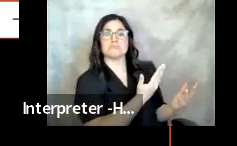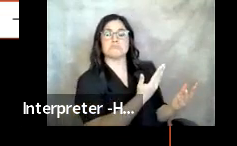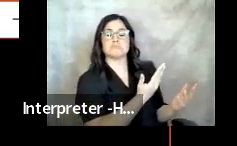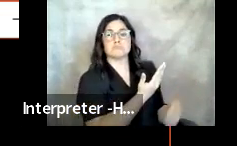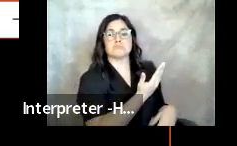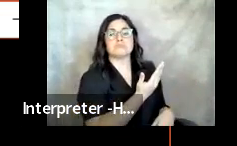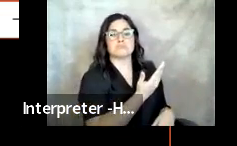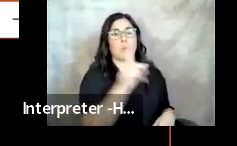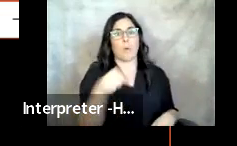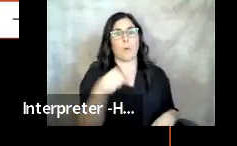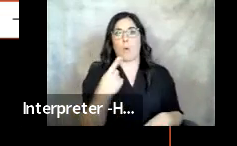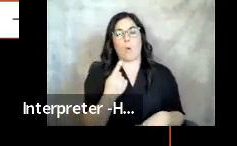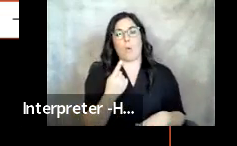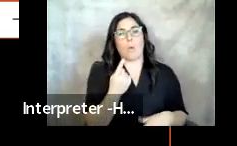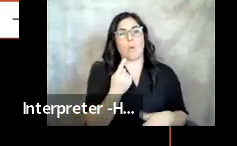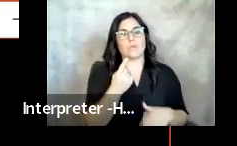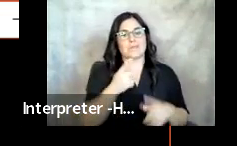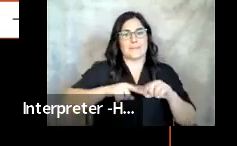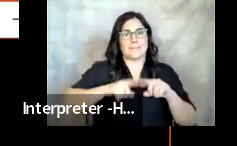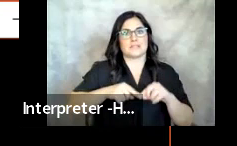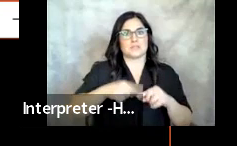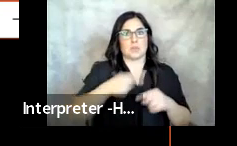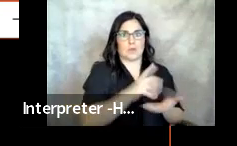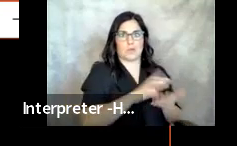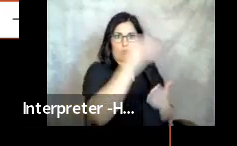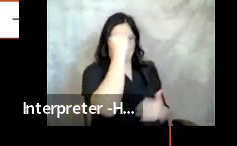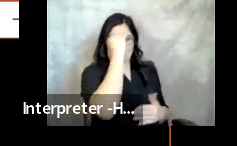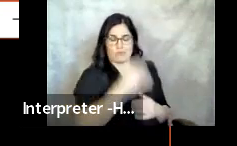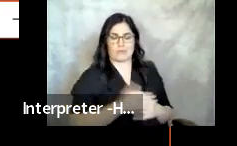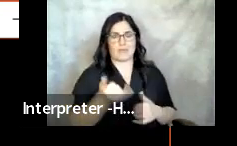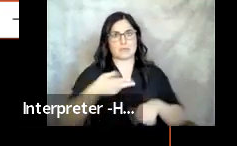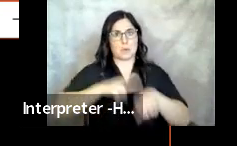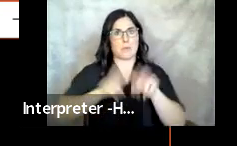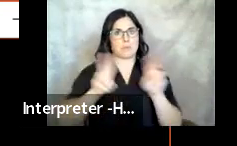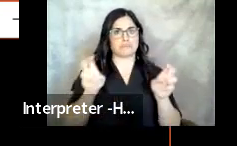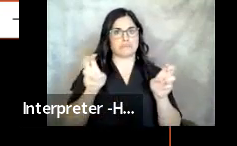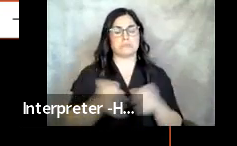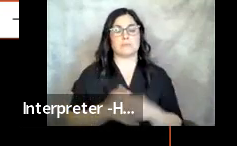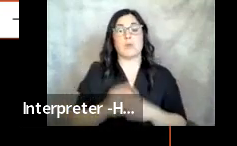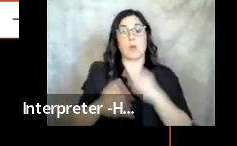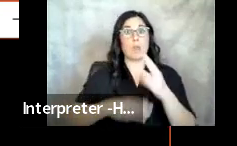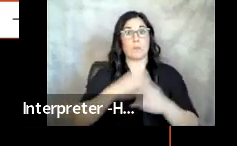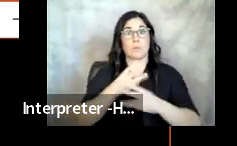only rational, only normal. The way the world works is the way it has always been.